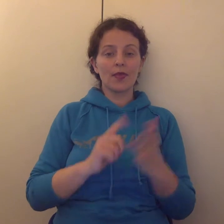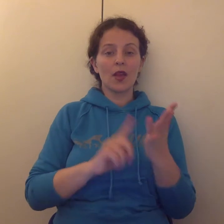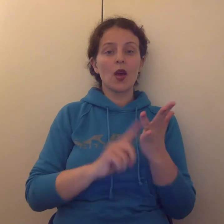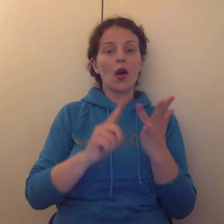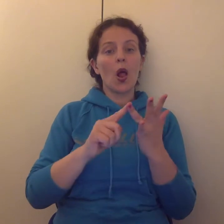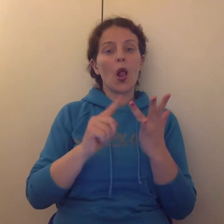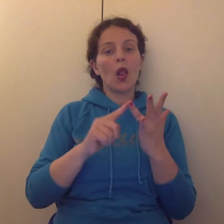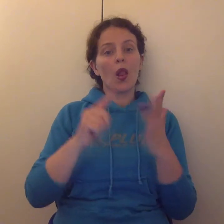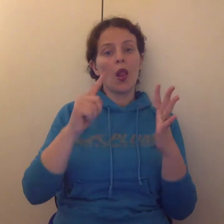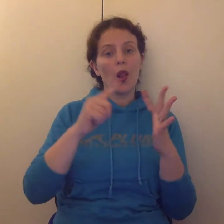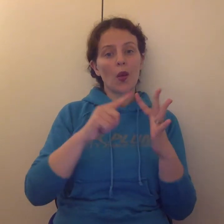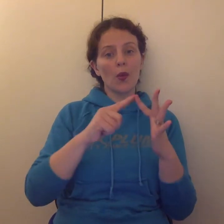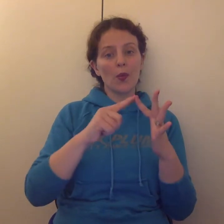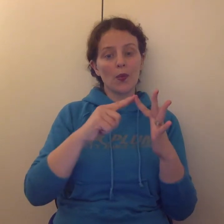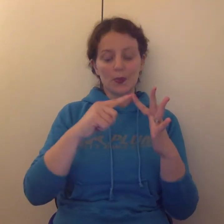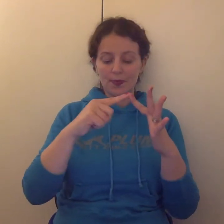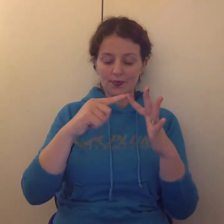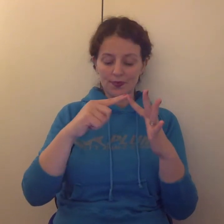LOOE